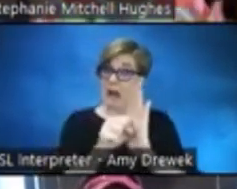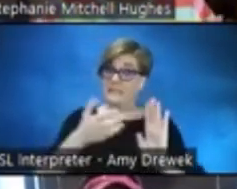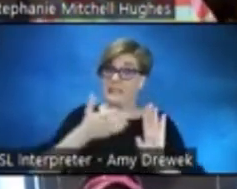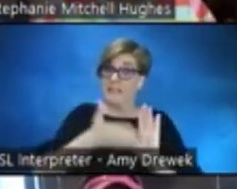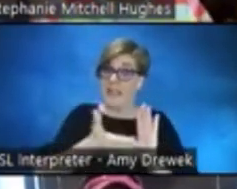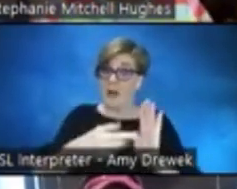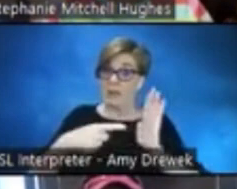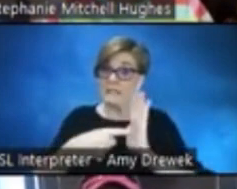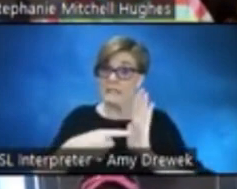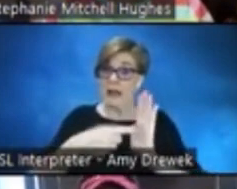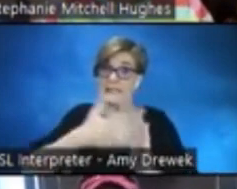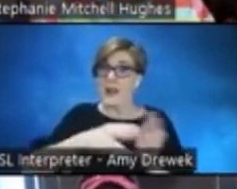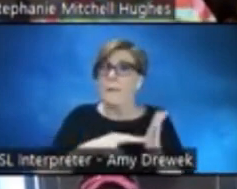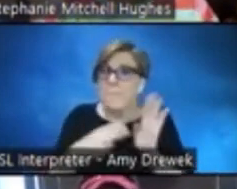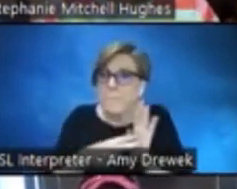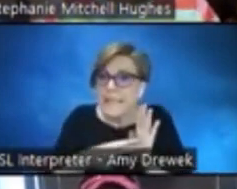KNOW.